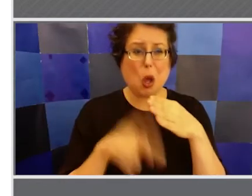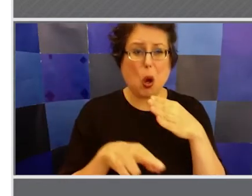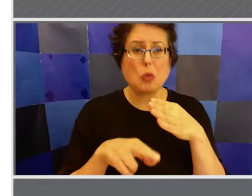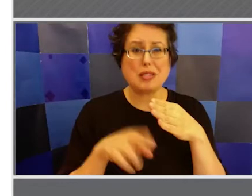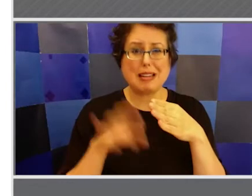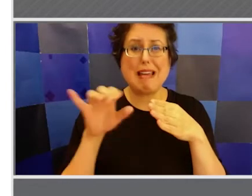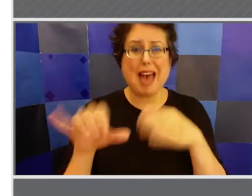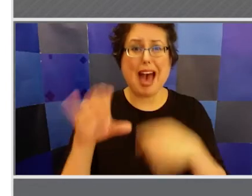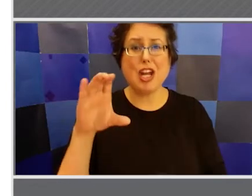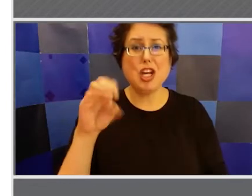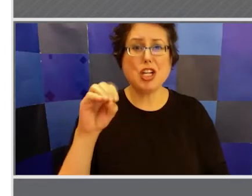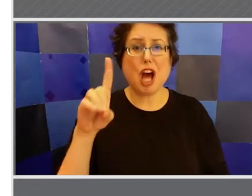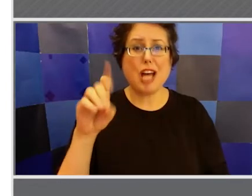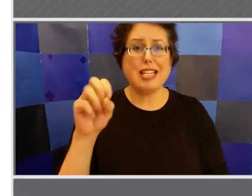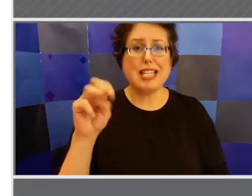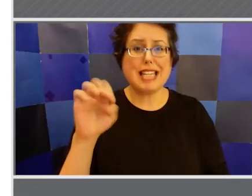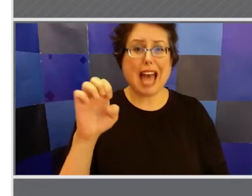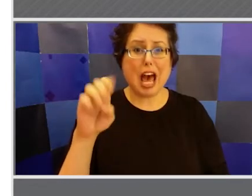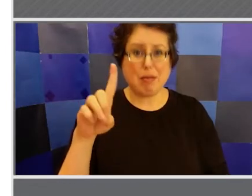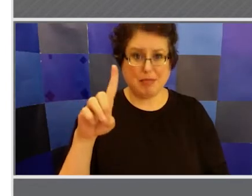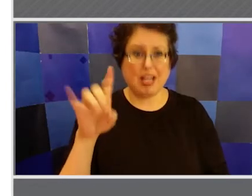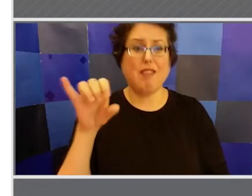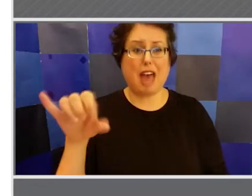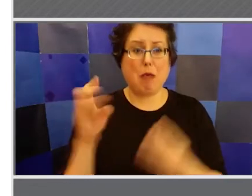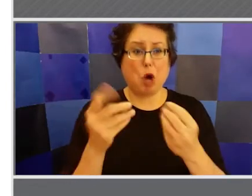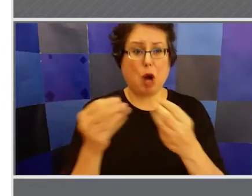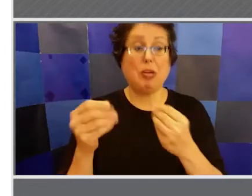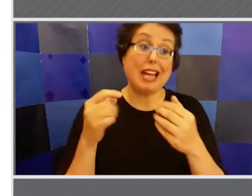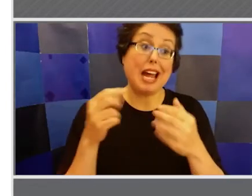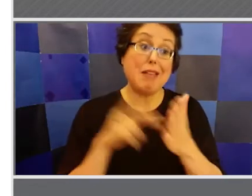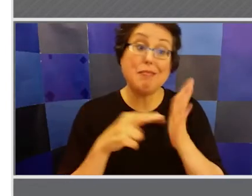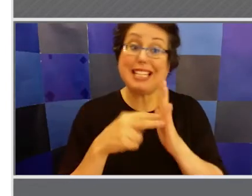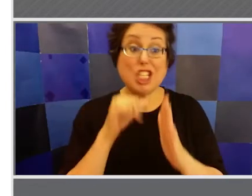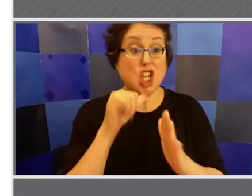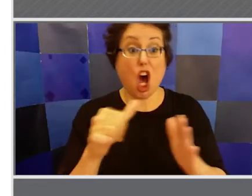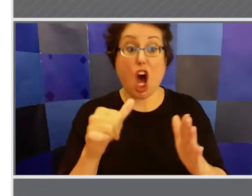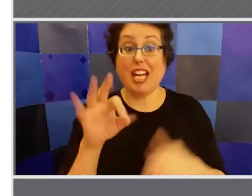Again, it means unfit for human occupancy, the structural stability of the building will